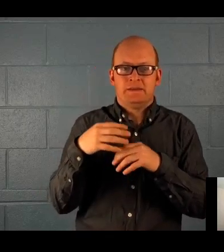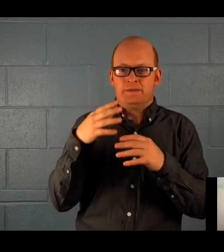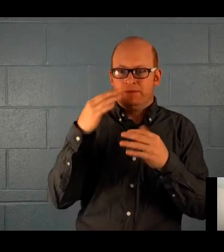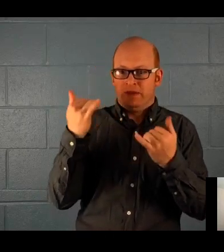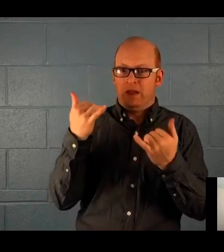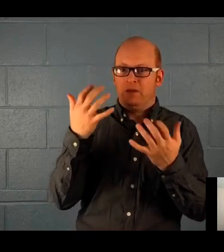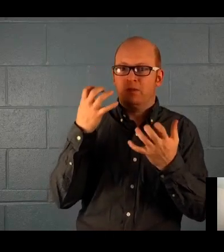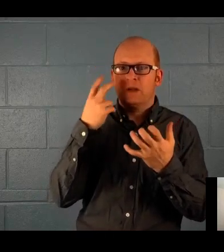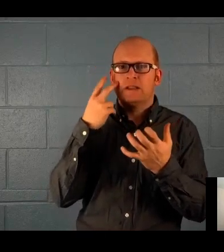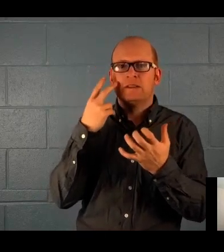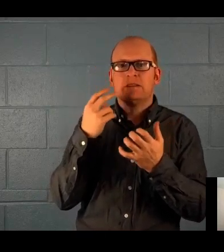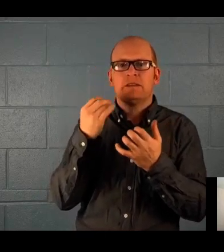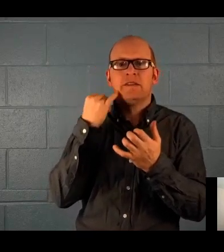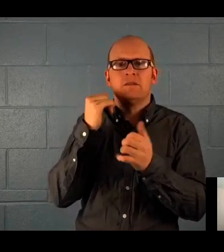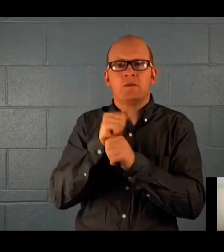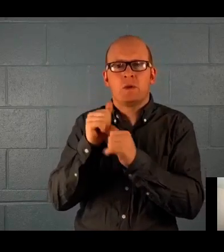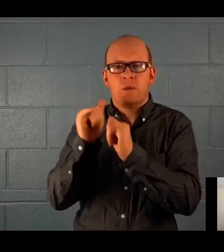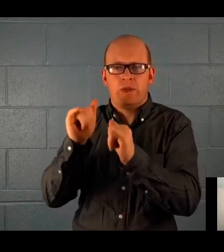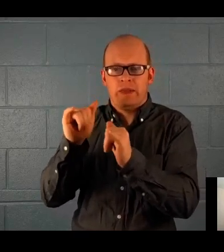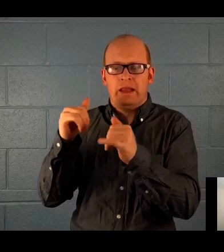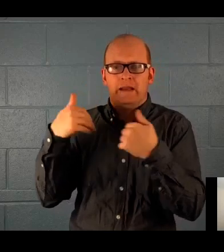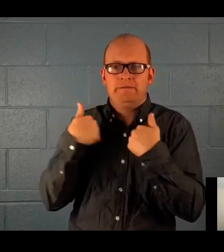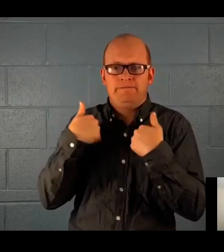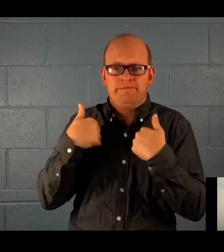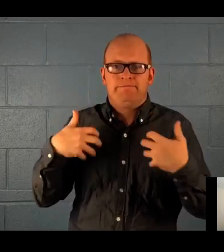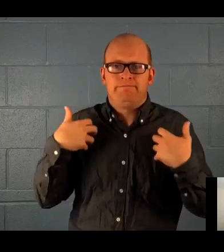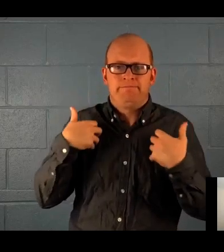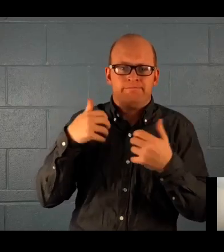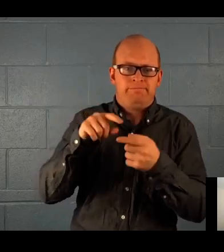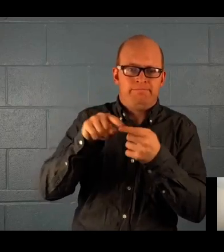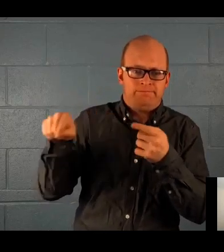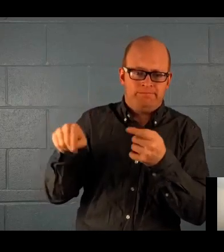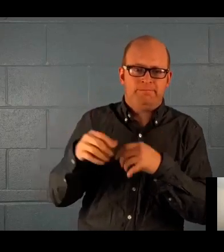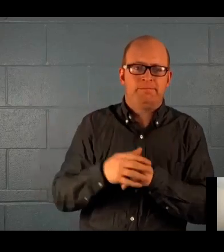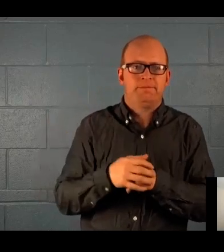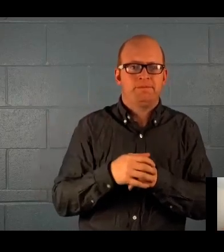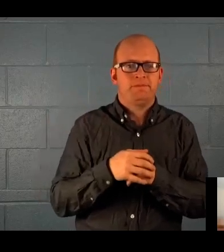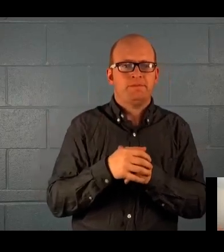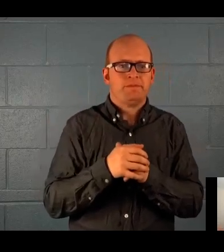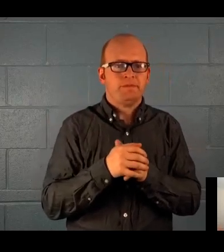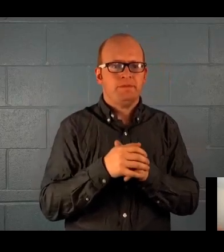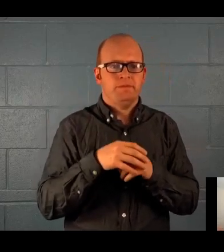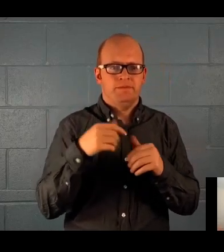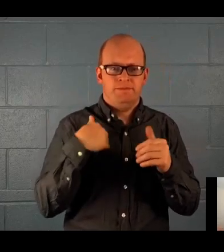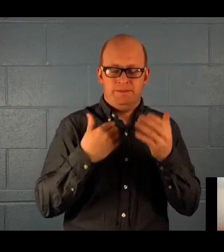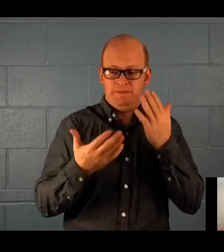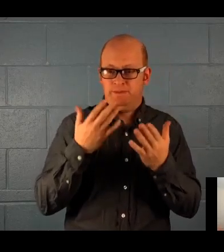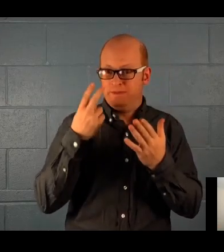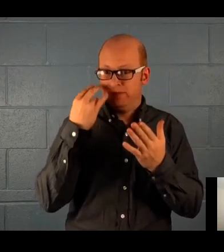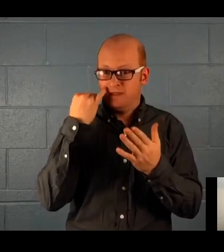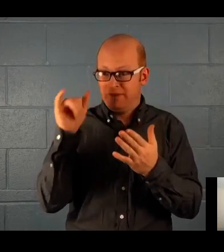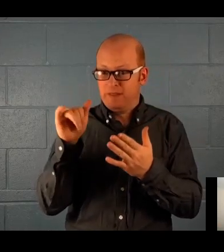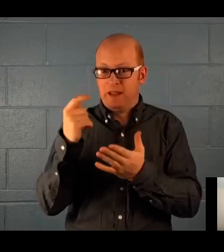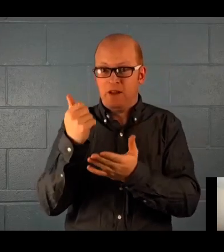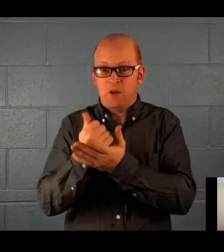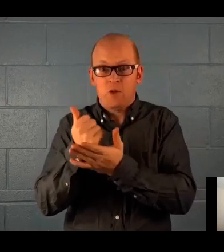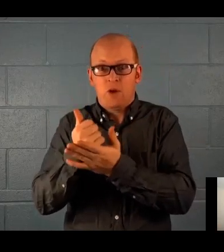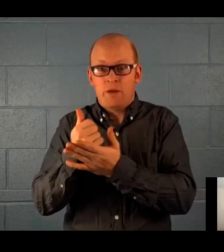is amenable to myosin VIIA expression in photoreceptors, we may be able to push this therapy directly forward